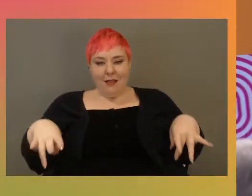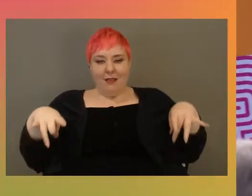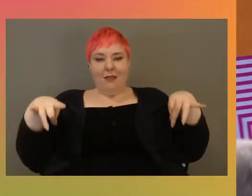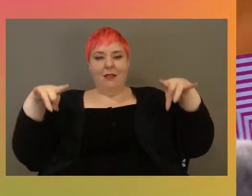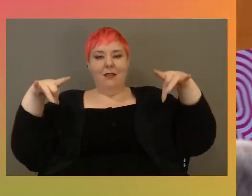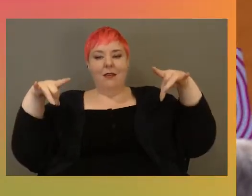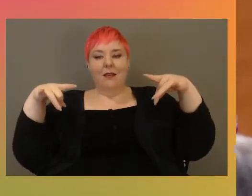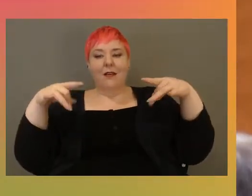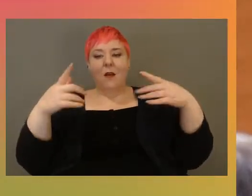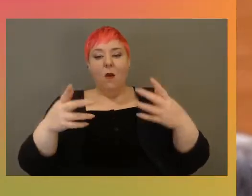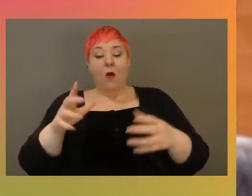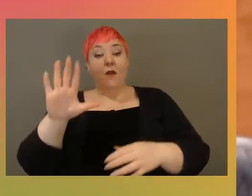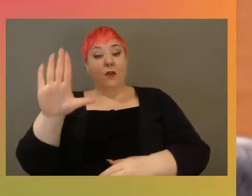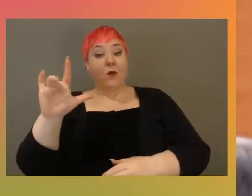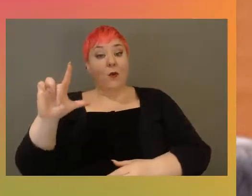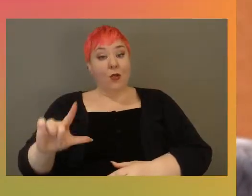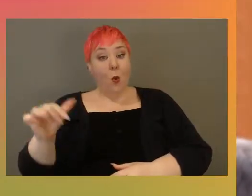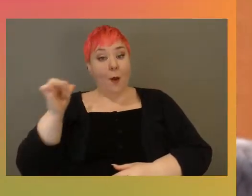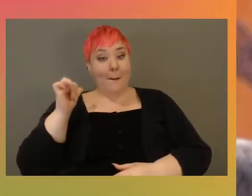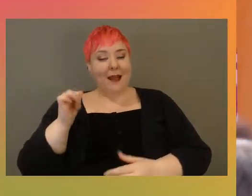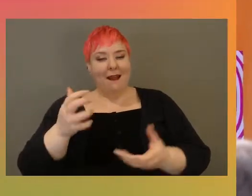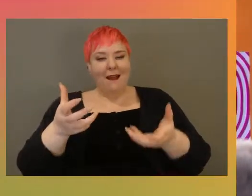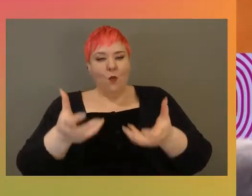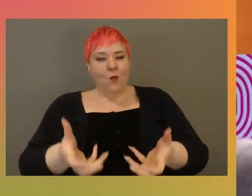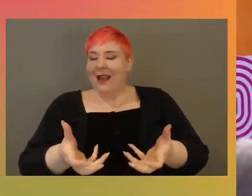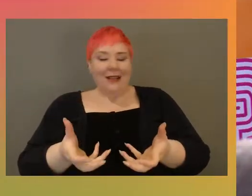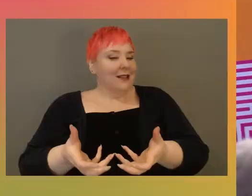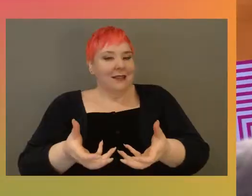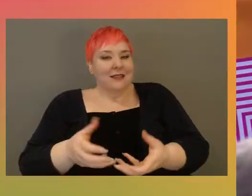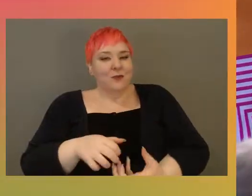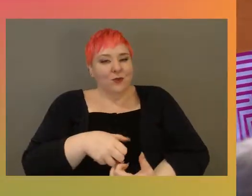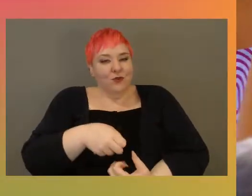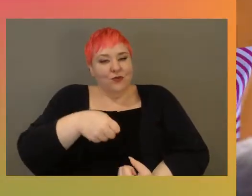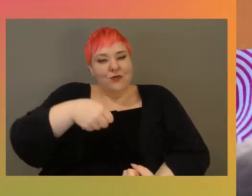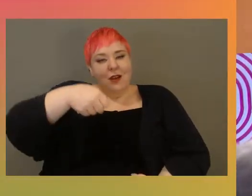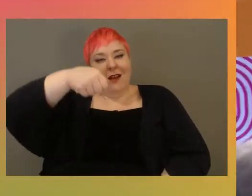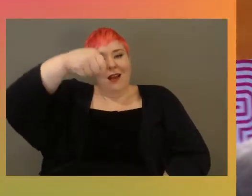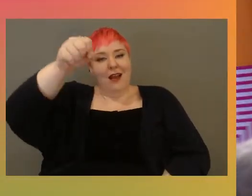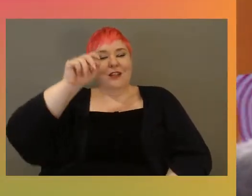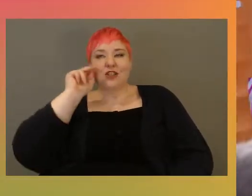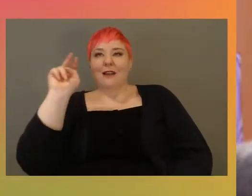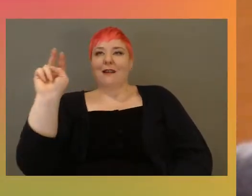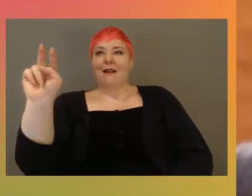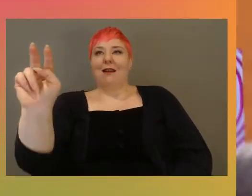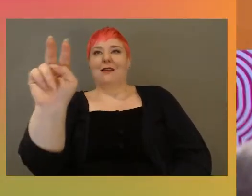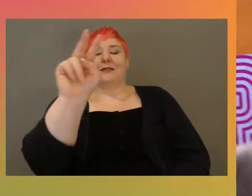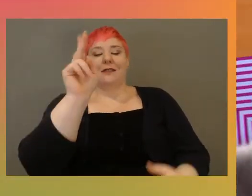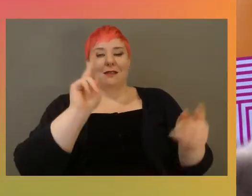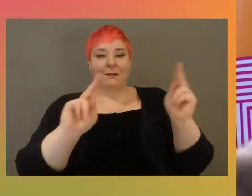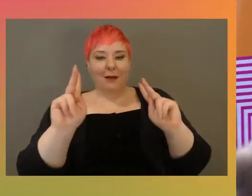STANDING TALLER, FEET INTO THE